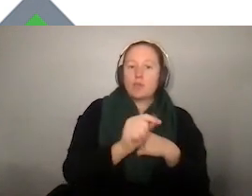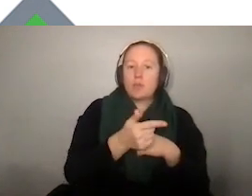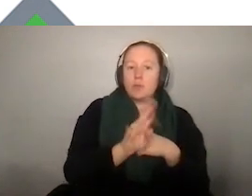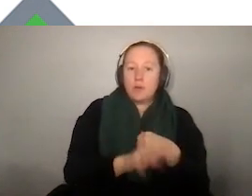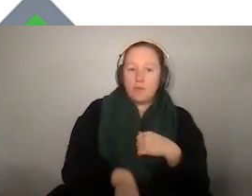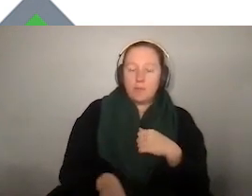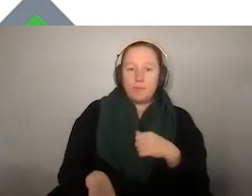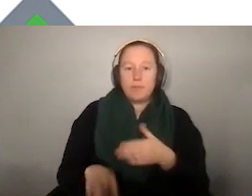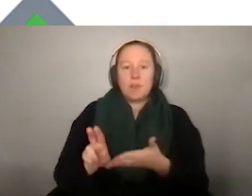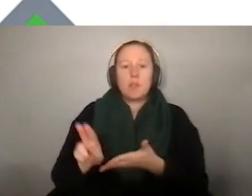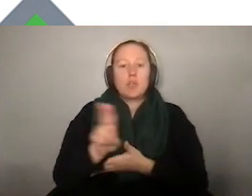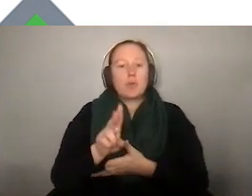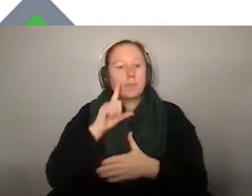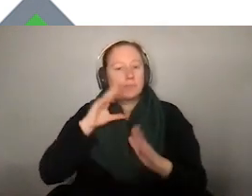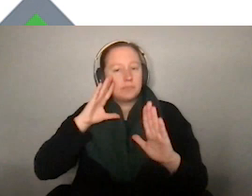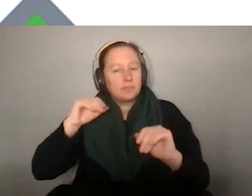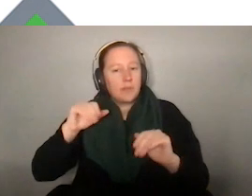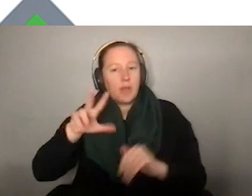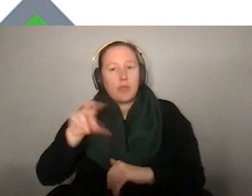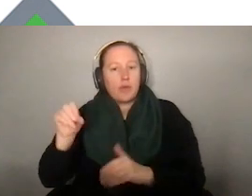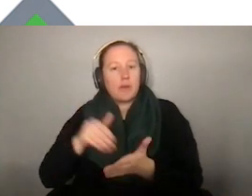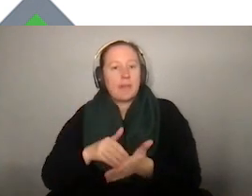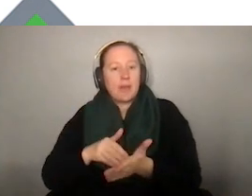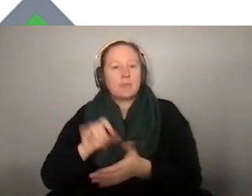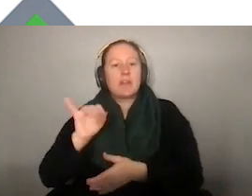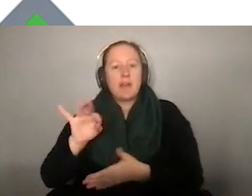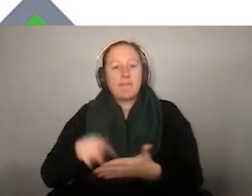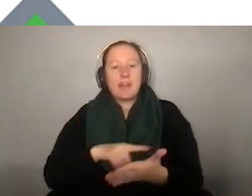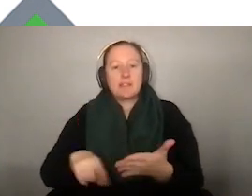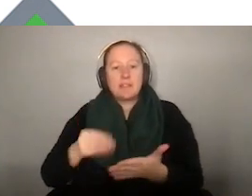The University estimates $30,000 of the canceling funds will be spent by